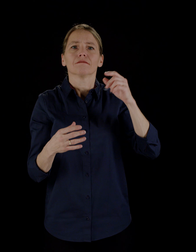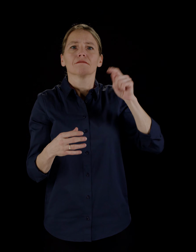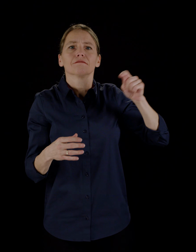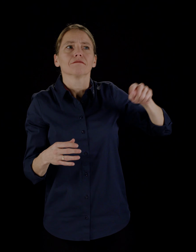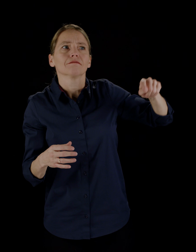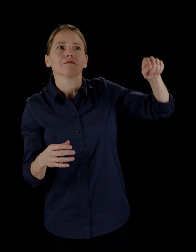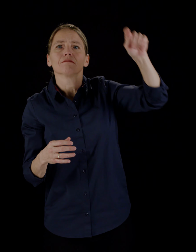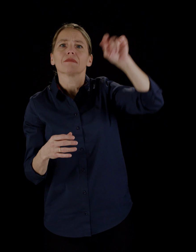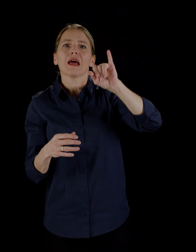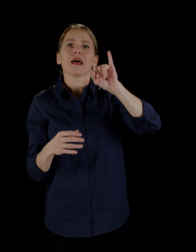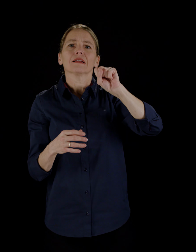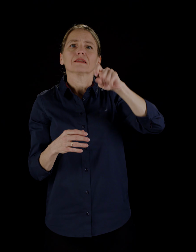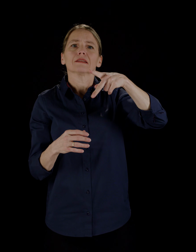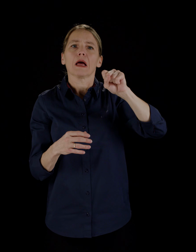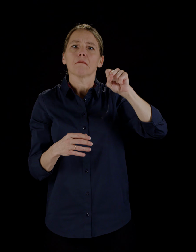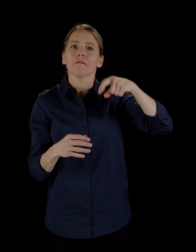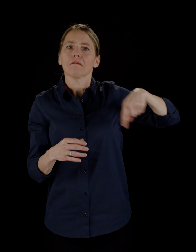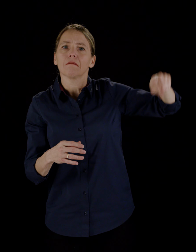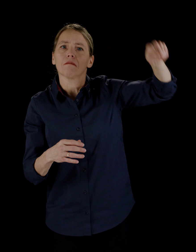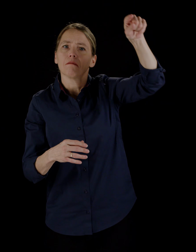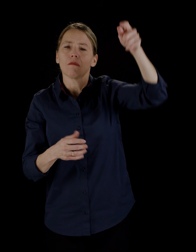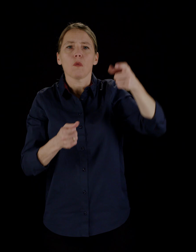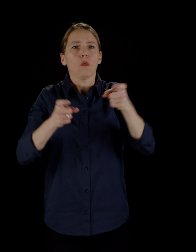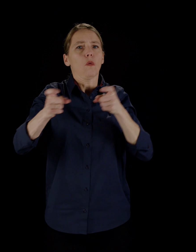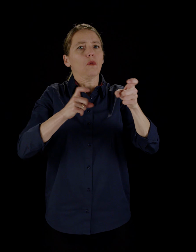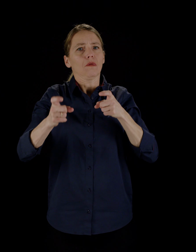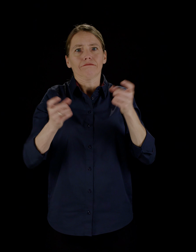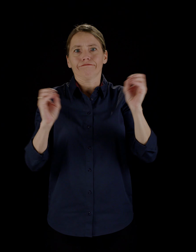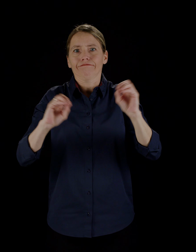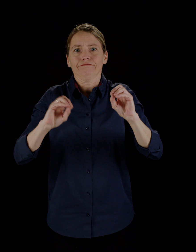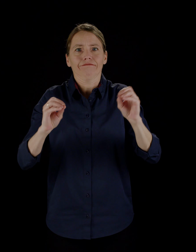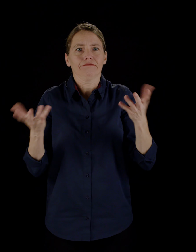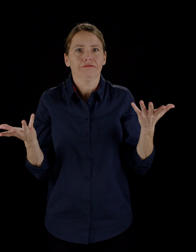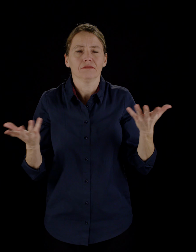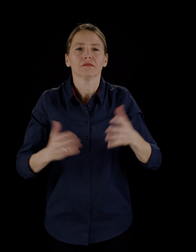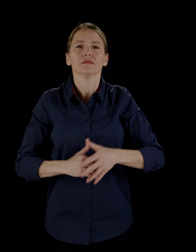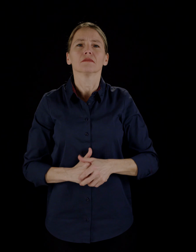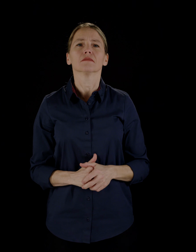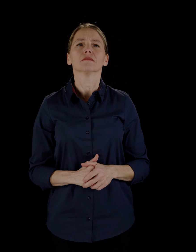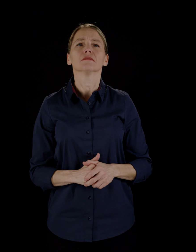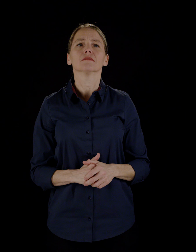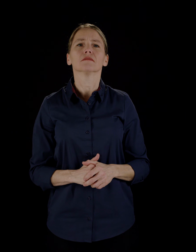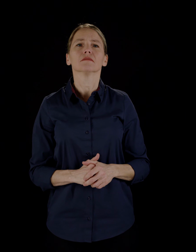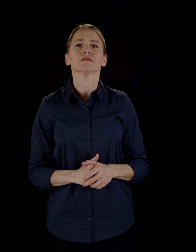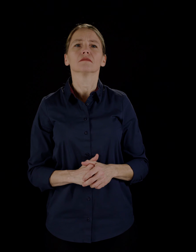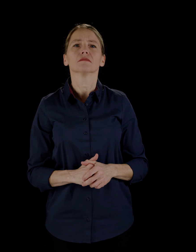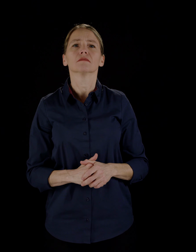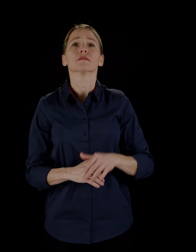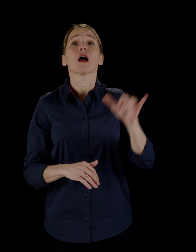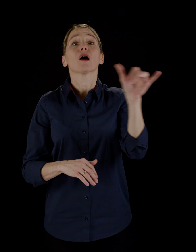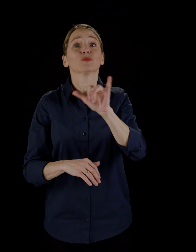specific preferences when using these various services, platforms or devices. Customers